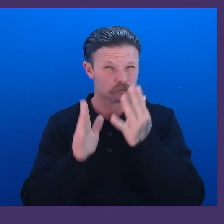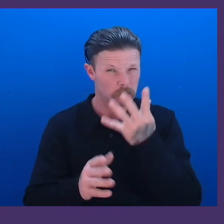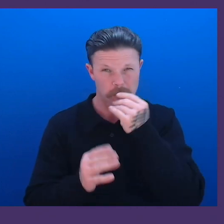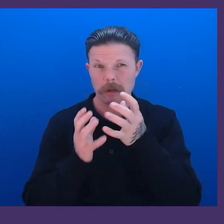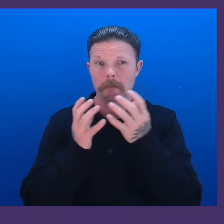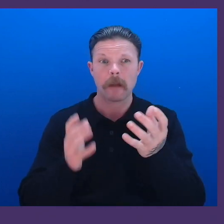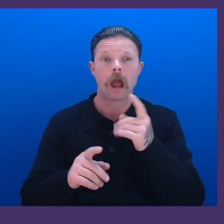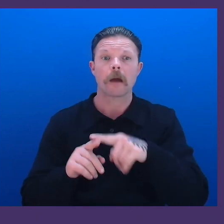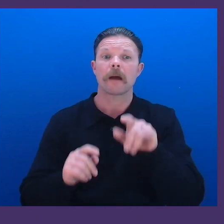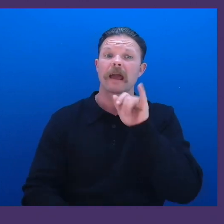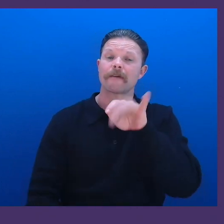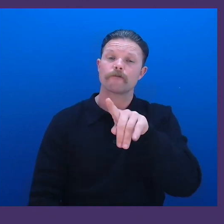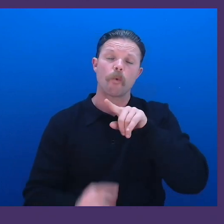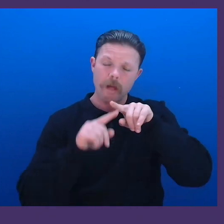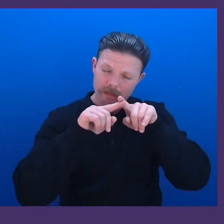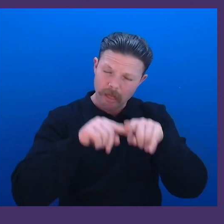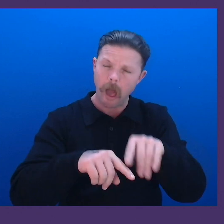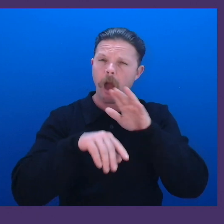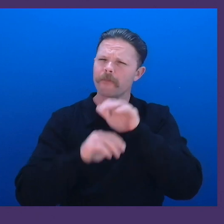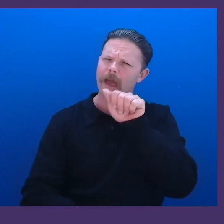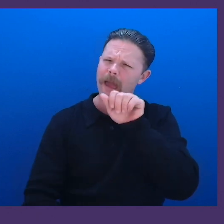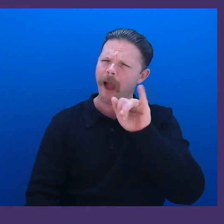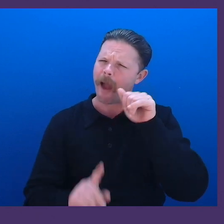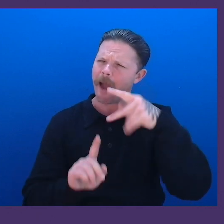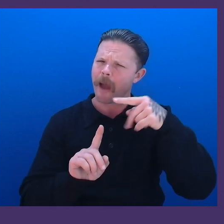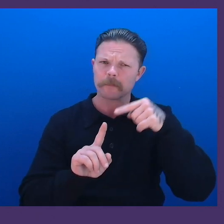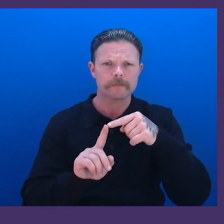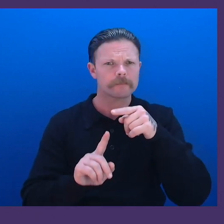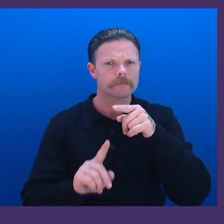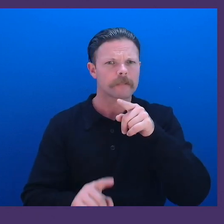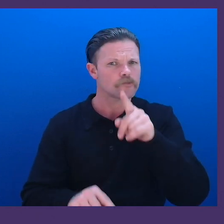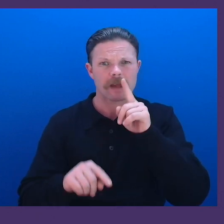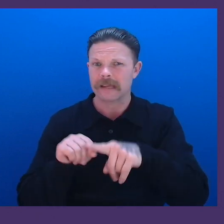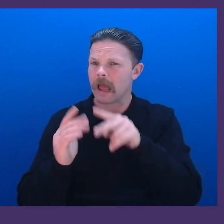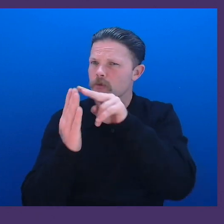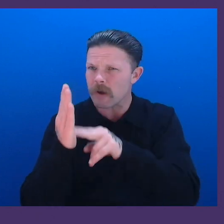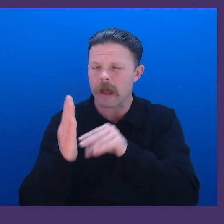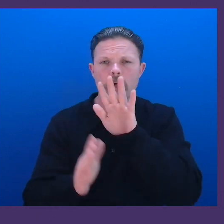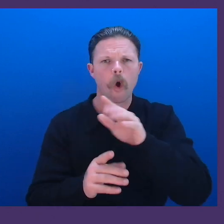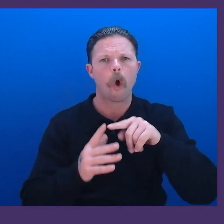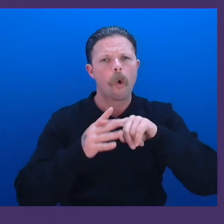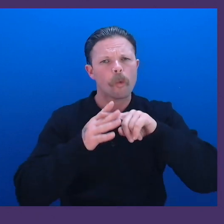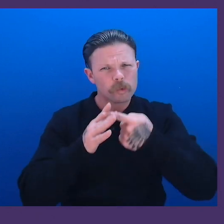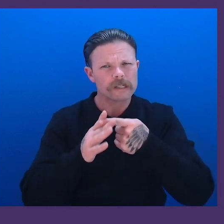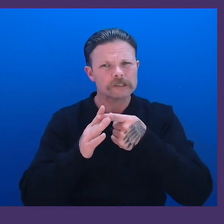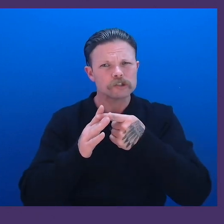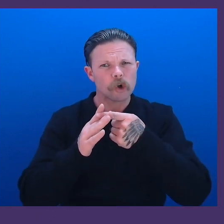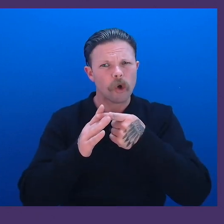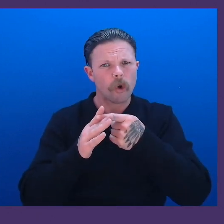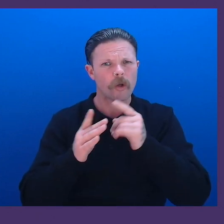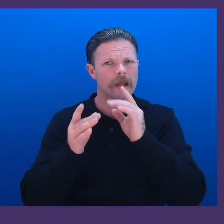and you cannot read the original email, then the consequences, again, can be particularly bad.